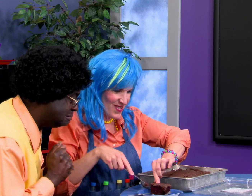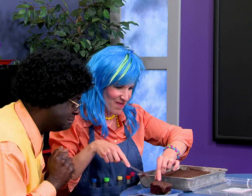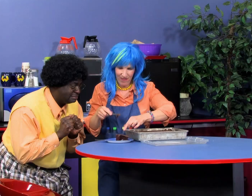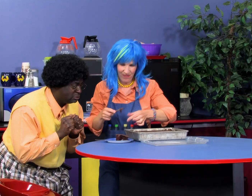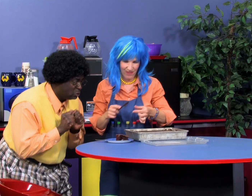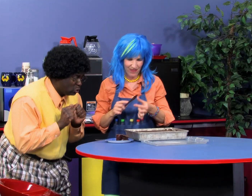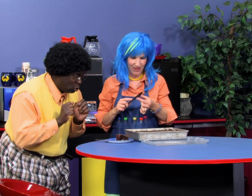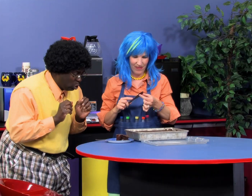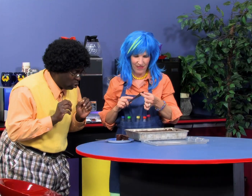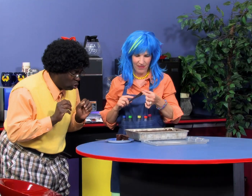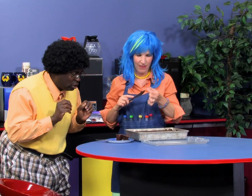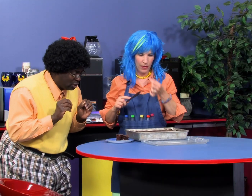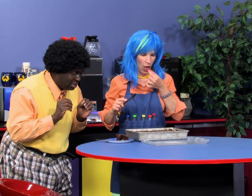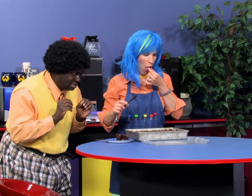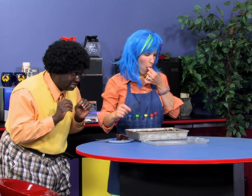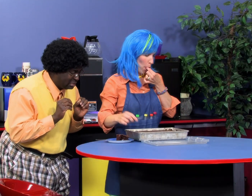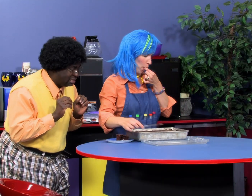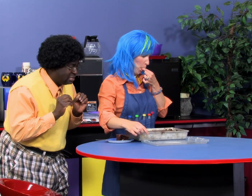MMM. OOHH.